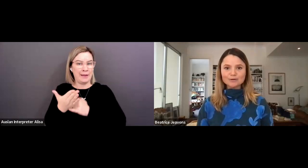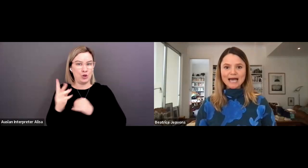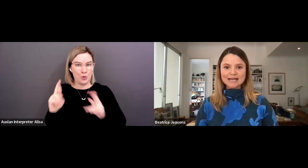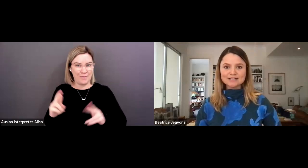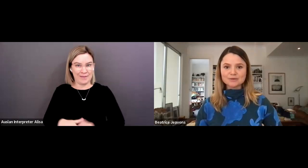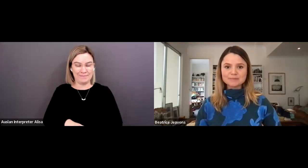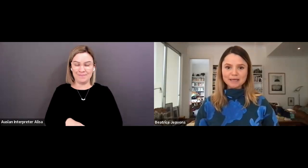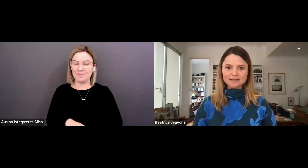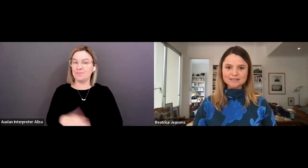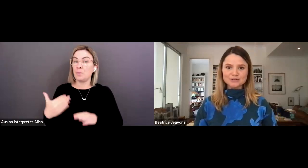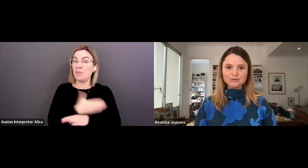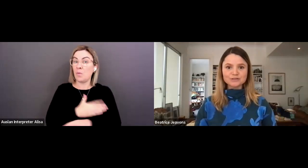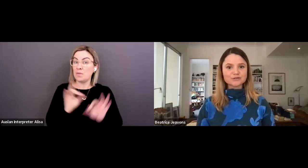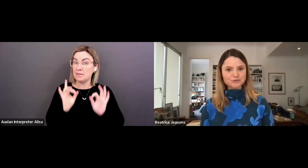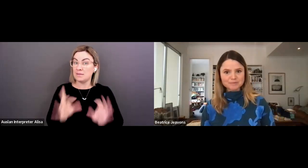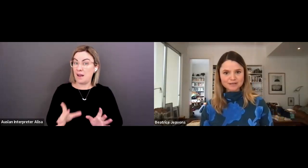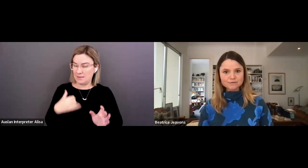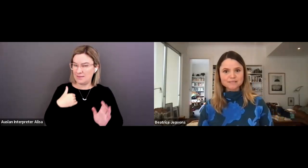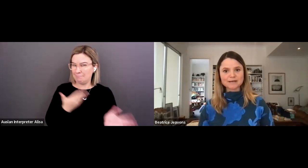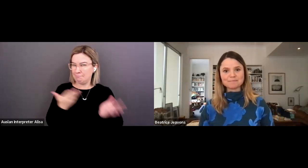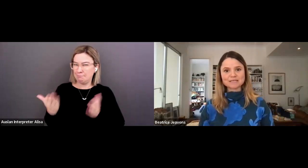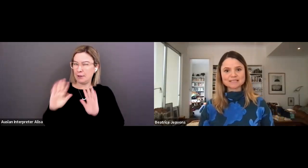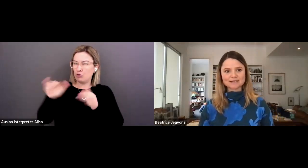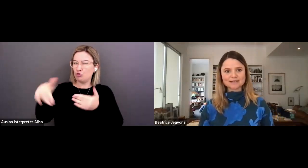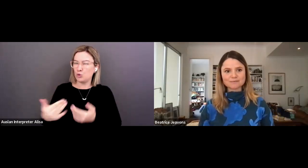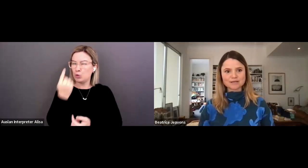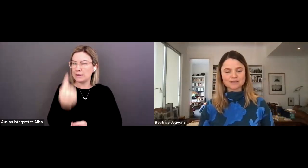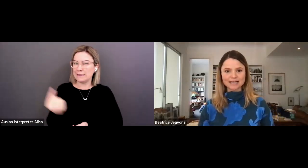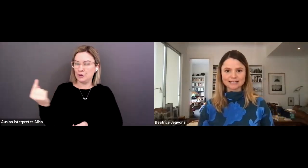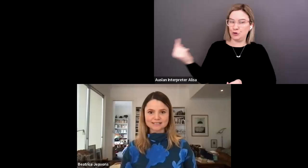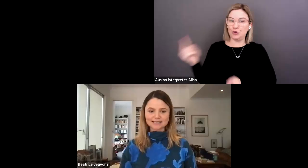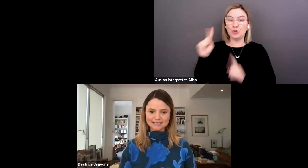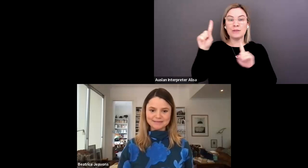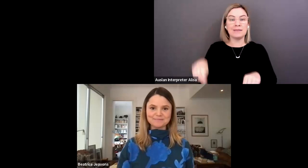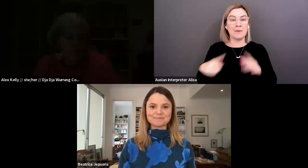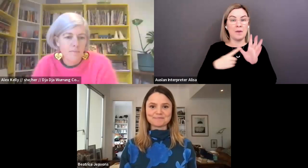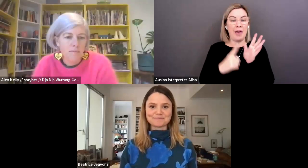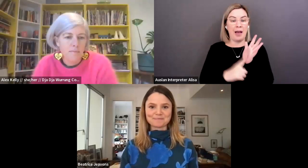speakers a question, please pop it in the chat and hopefully we'll have some